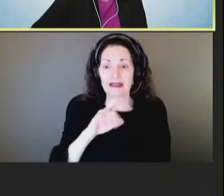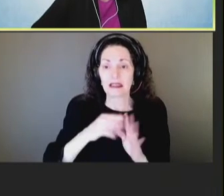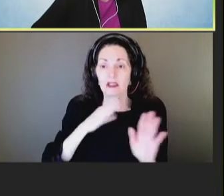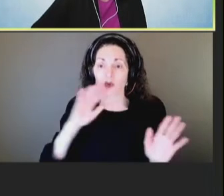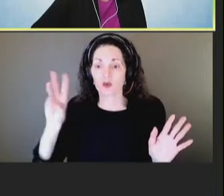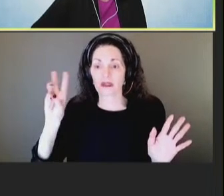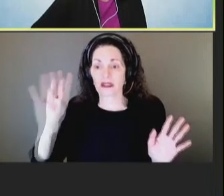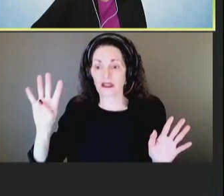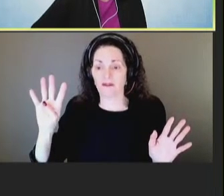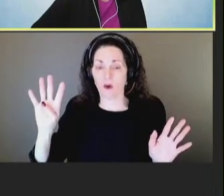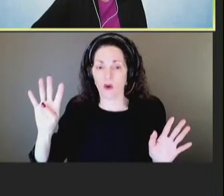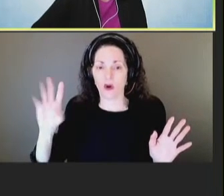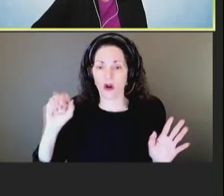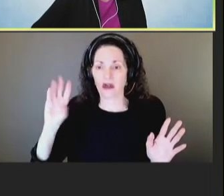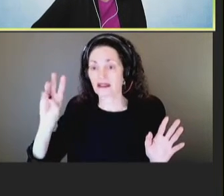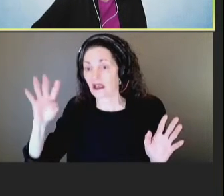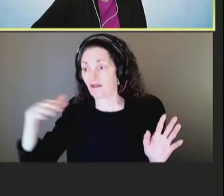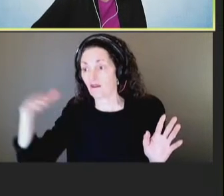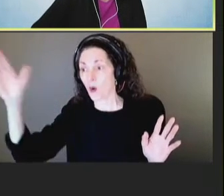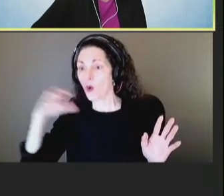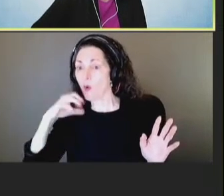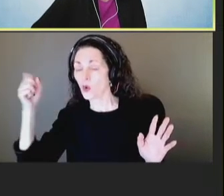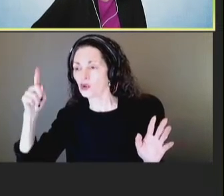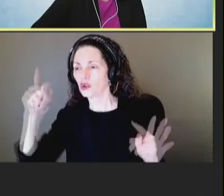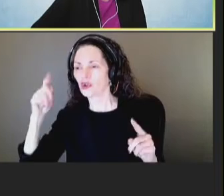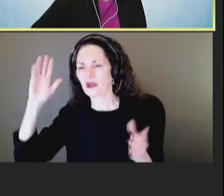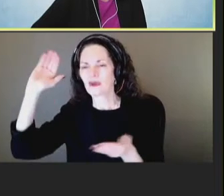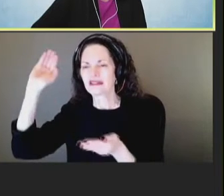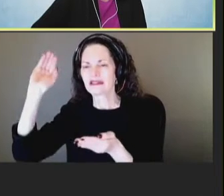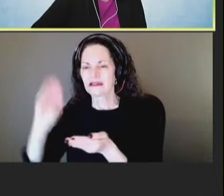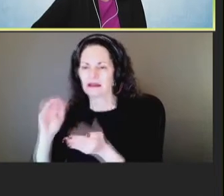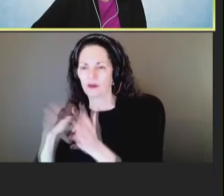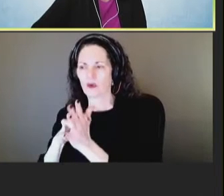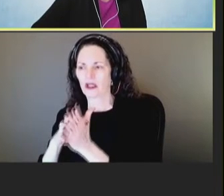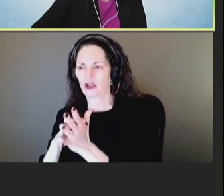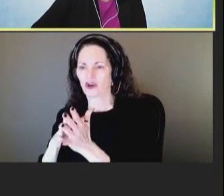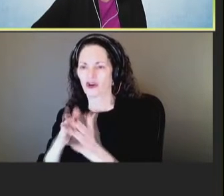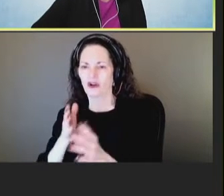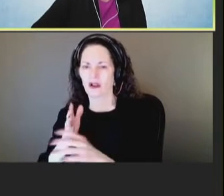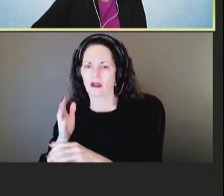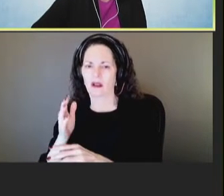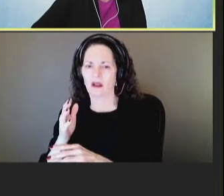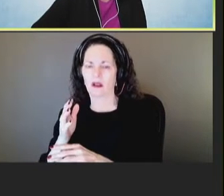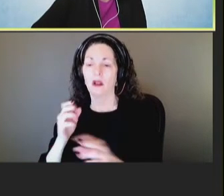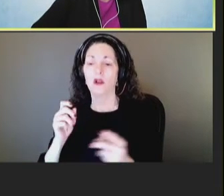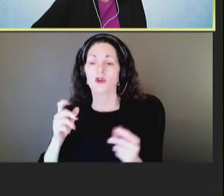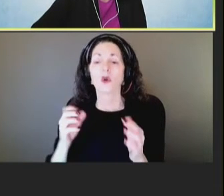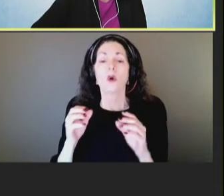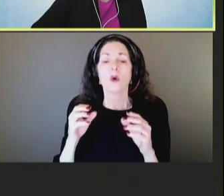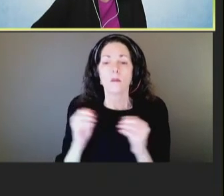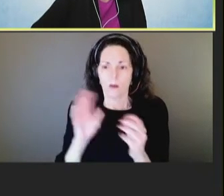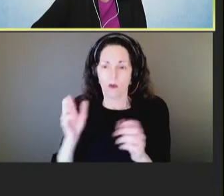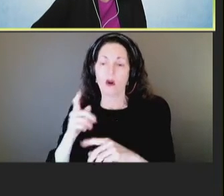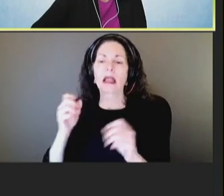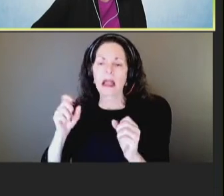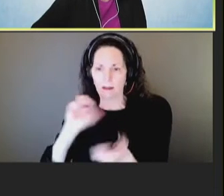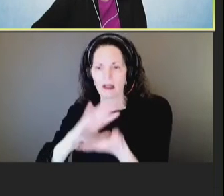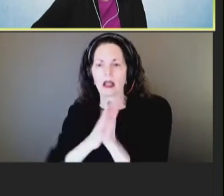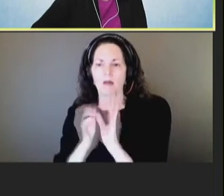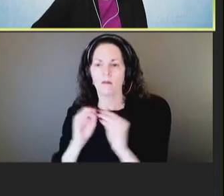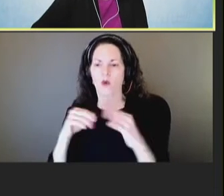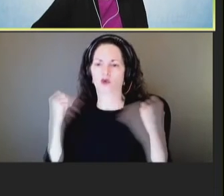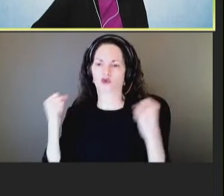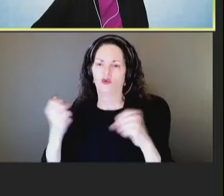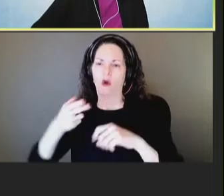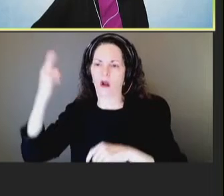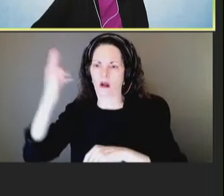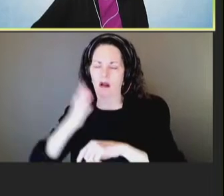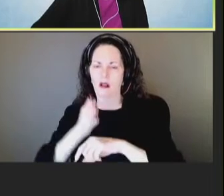the zero-positivity rated after two doses is relatively high across the board. Next slide. This